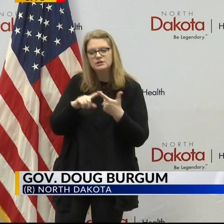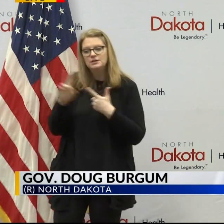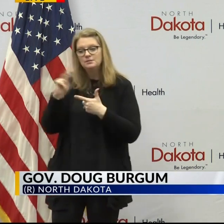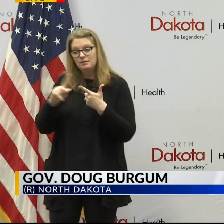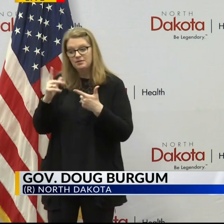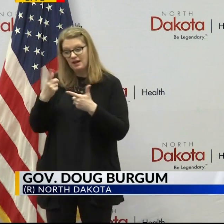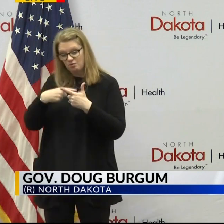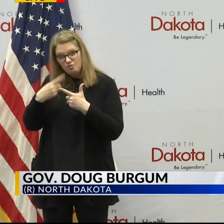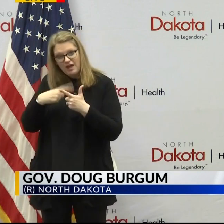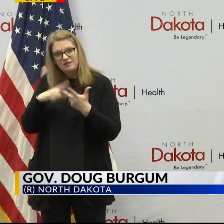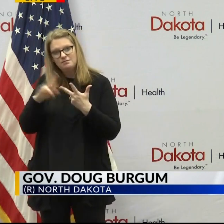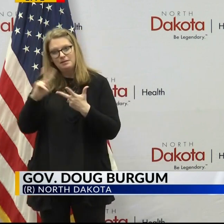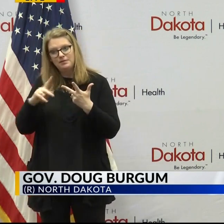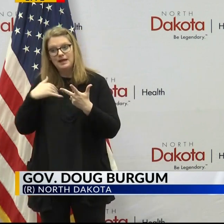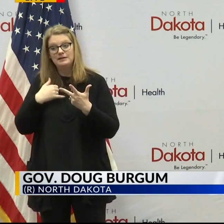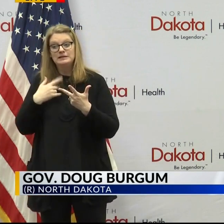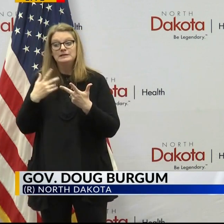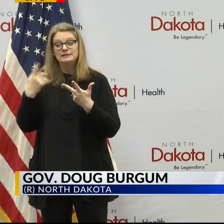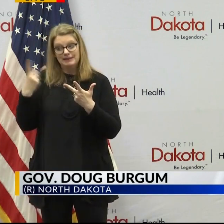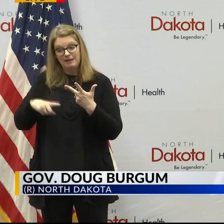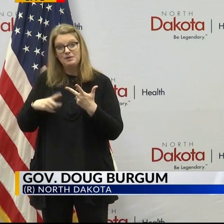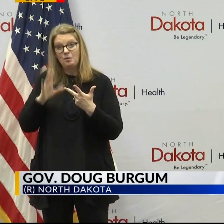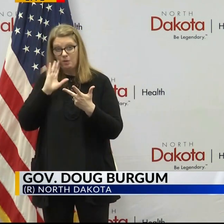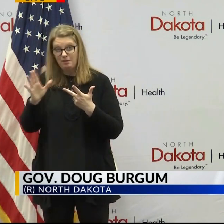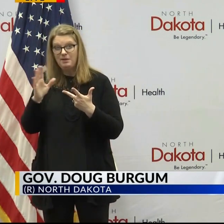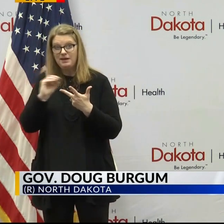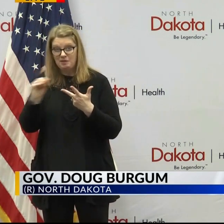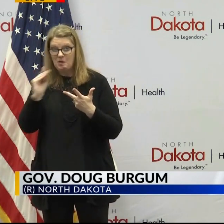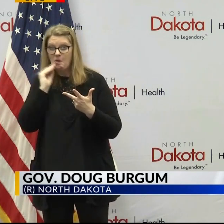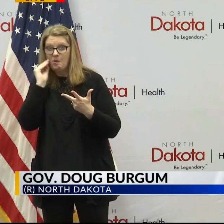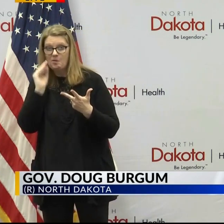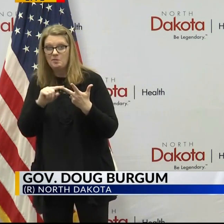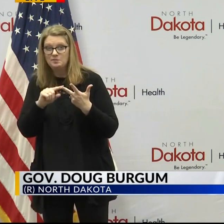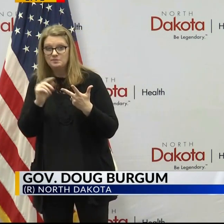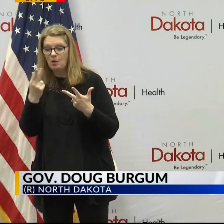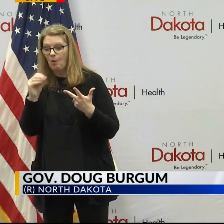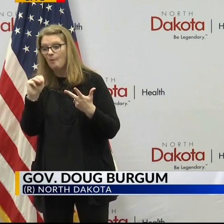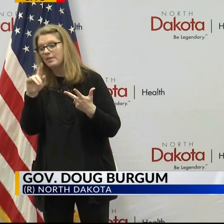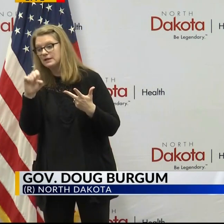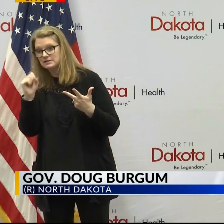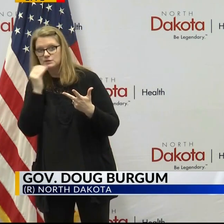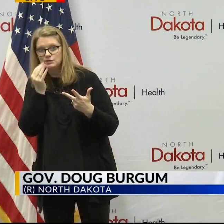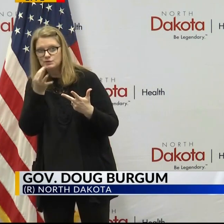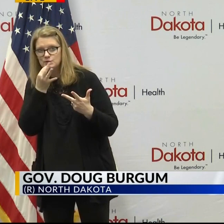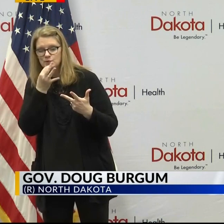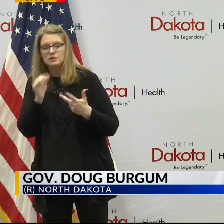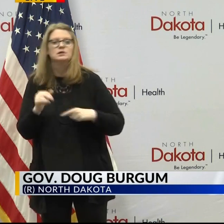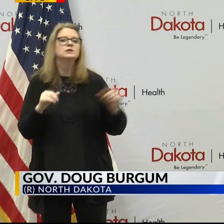HOME OWNERS WITH MORTGAGES, PEOPLE THAT RENT OR PEOPLE THAT AT THE RISK OF BECOMING